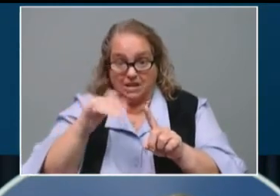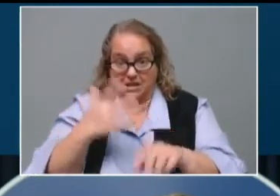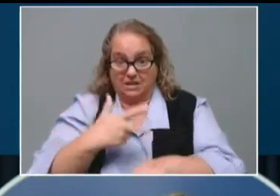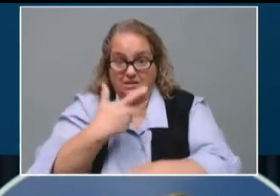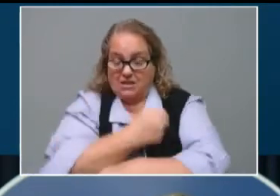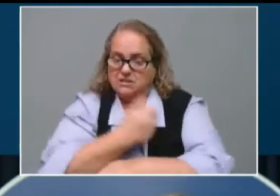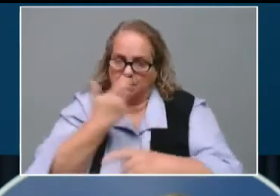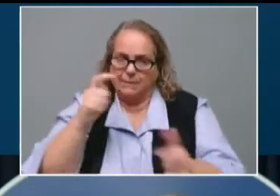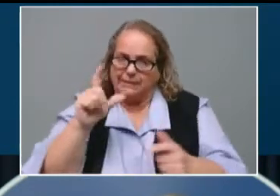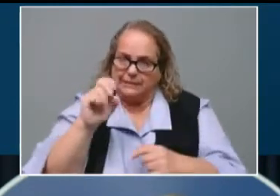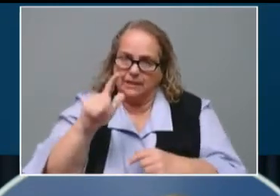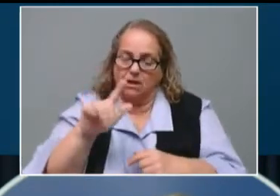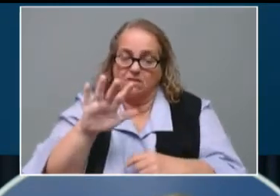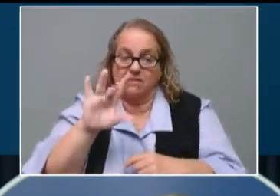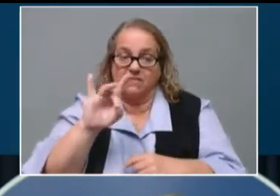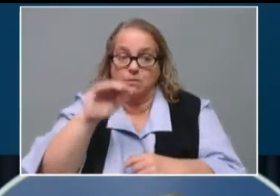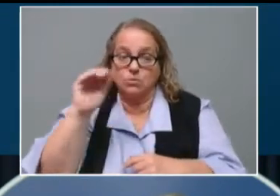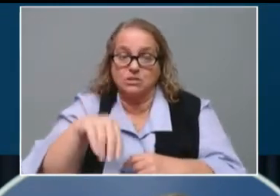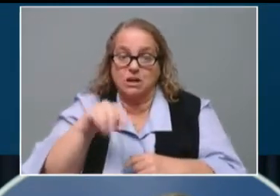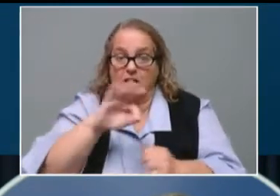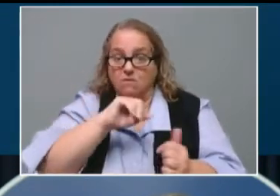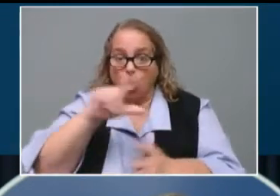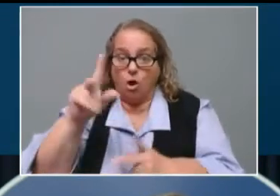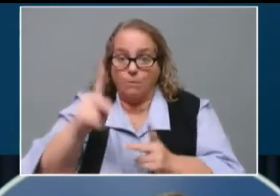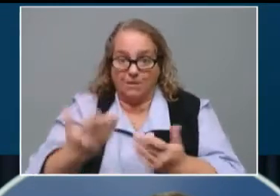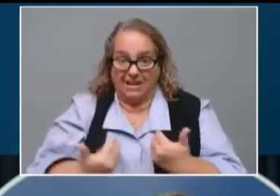people living in the Commonwealth That includes kids under five that can't get